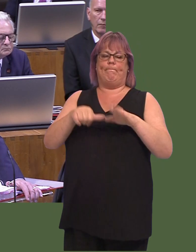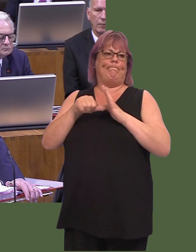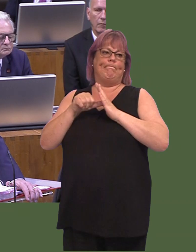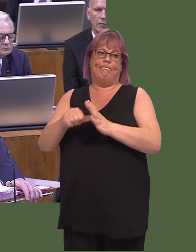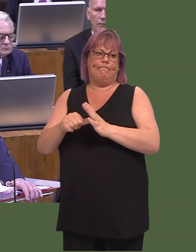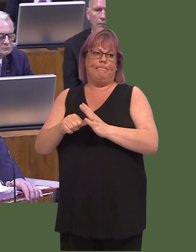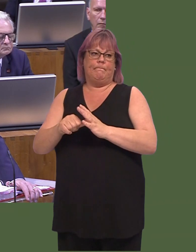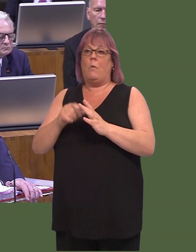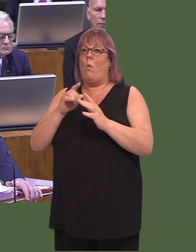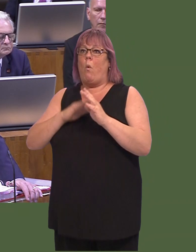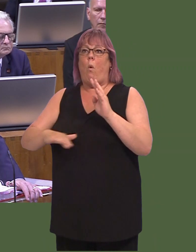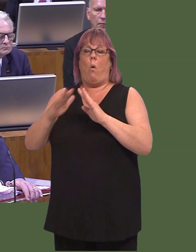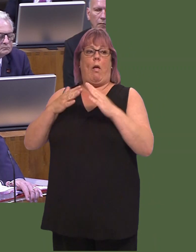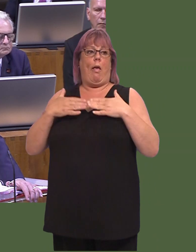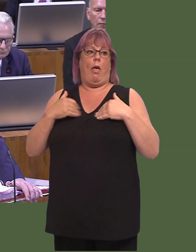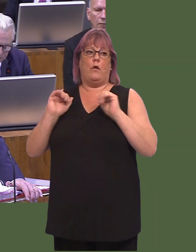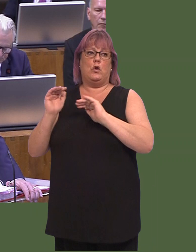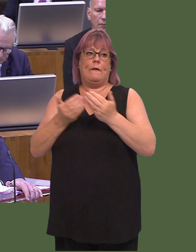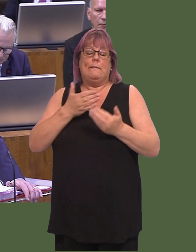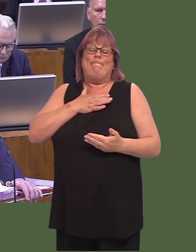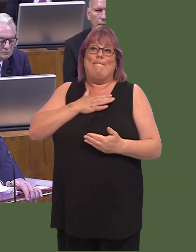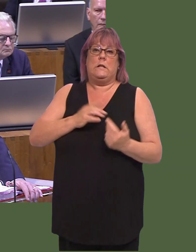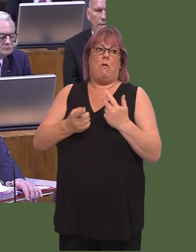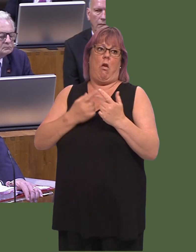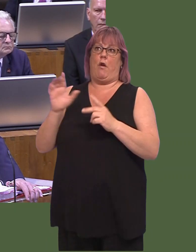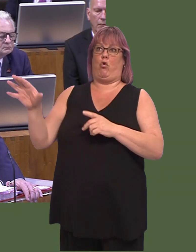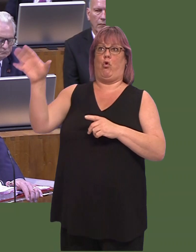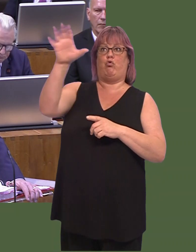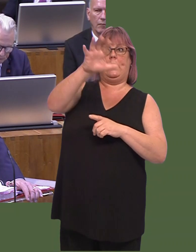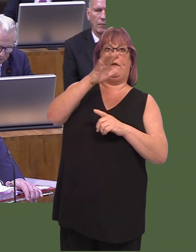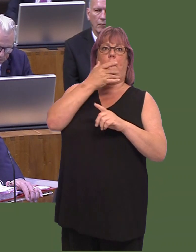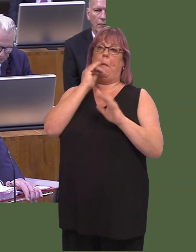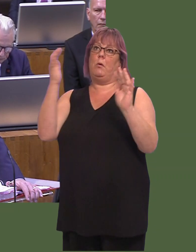Every single health service in the western world relies on medical staff from other countries,